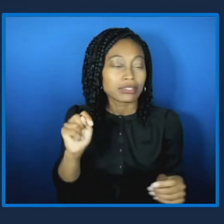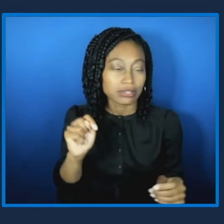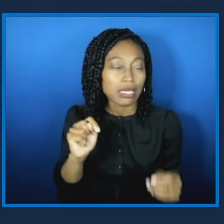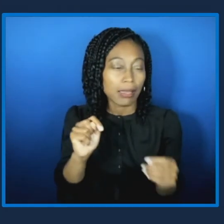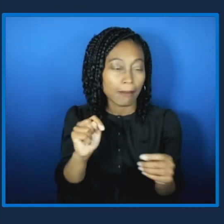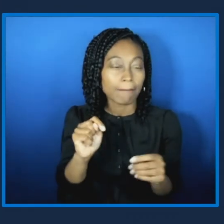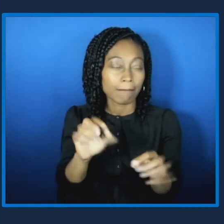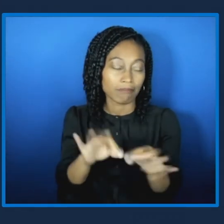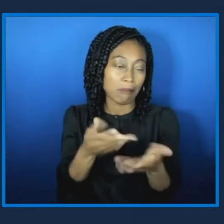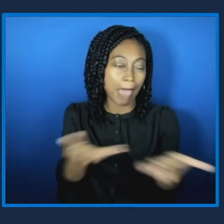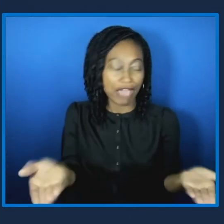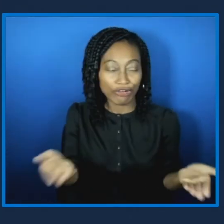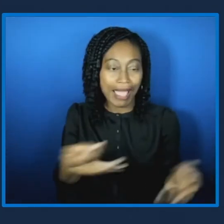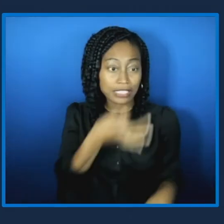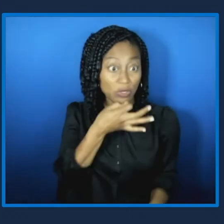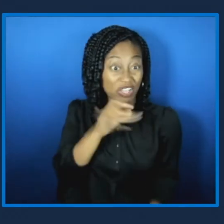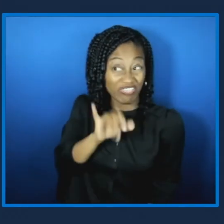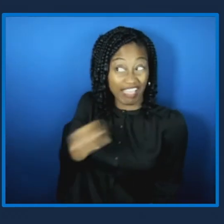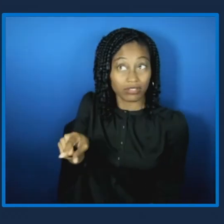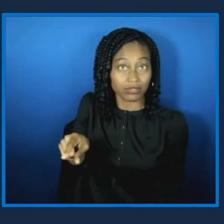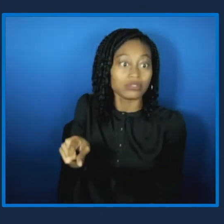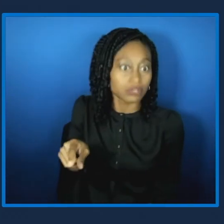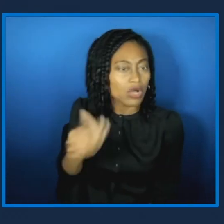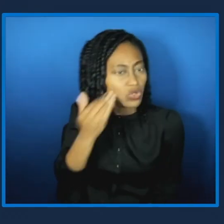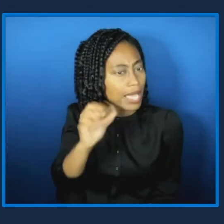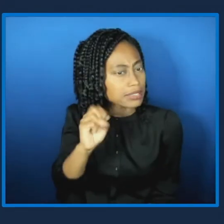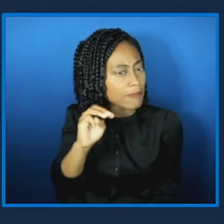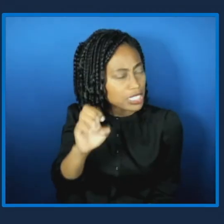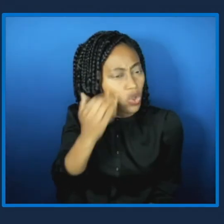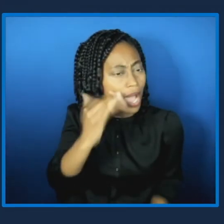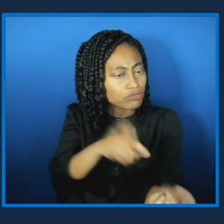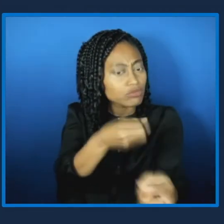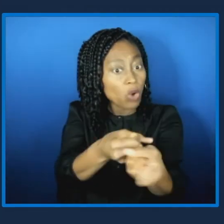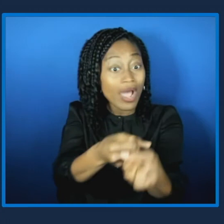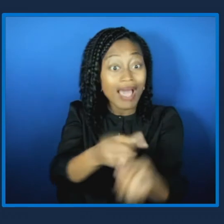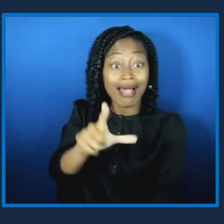And Lizzie, do you have a call to action for folks? Yeah, I think for me